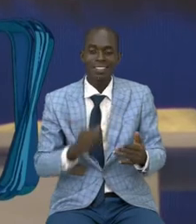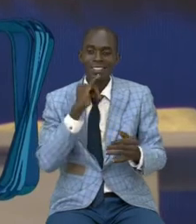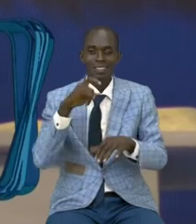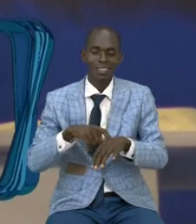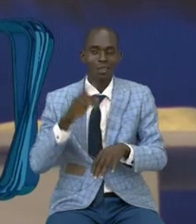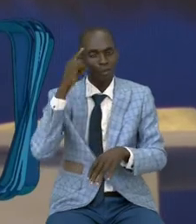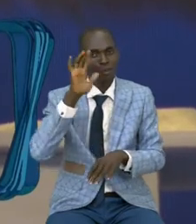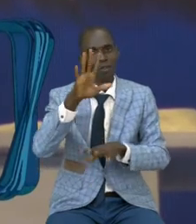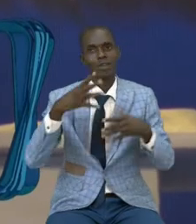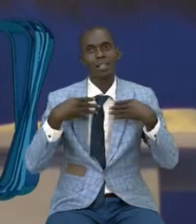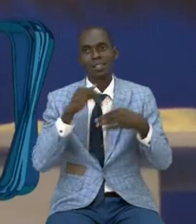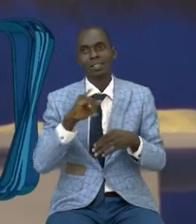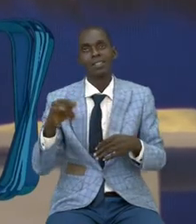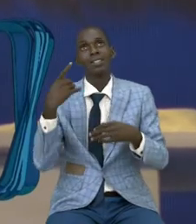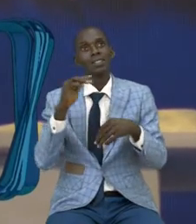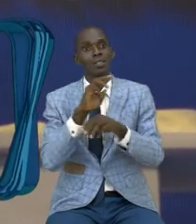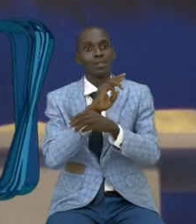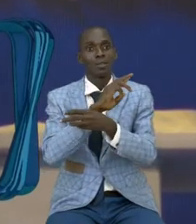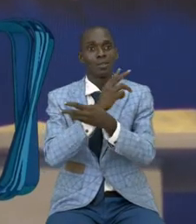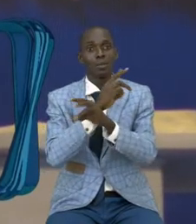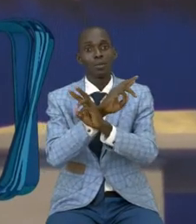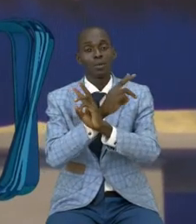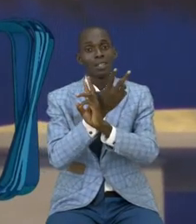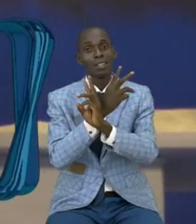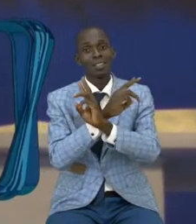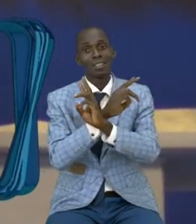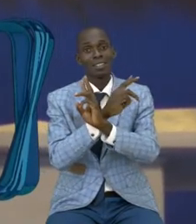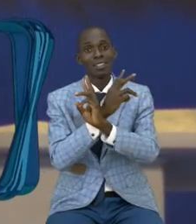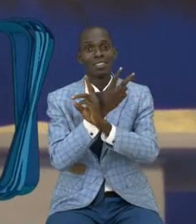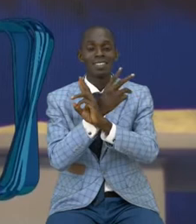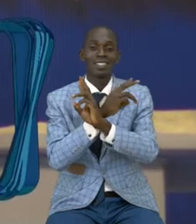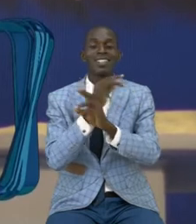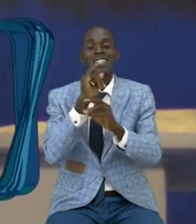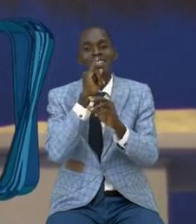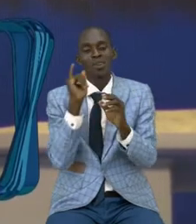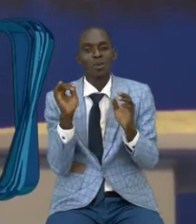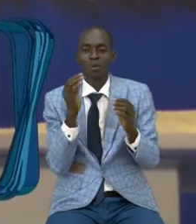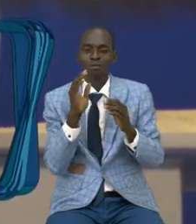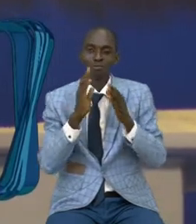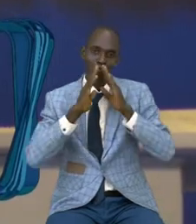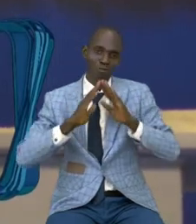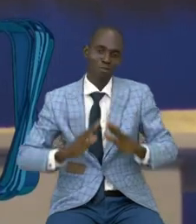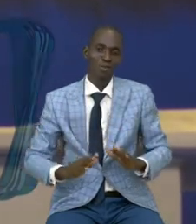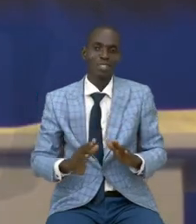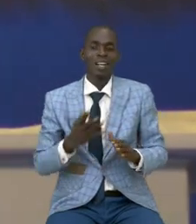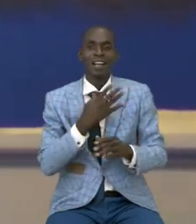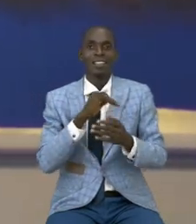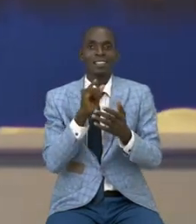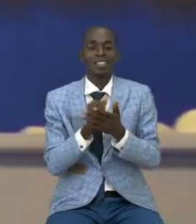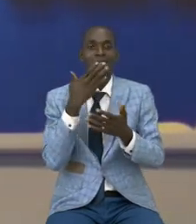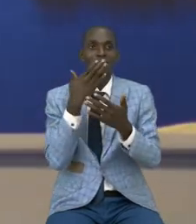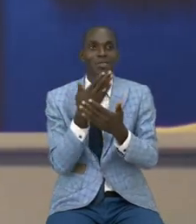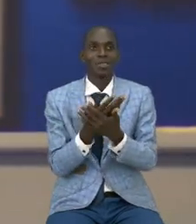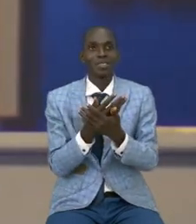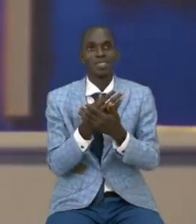the weather is cool and then the cool virtue of the lord were flew into your body right there